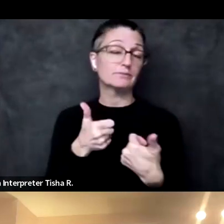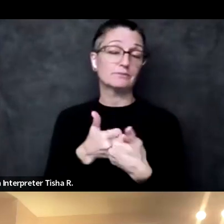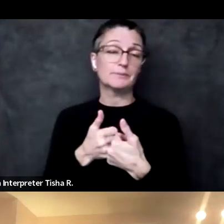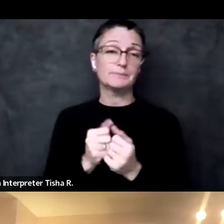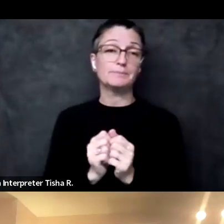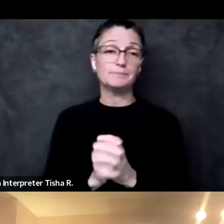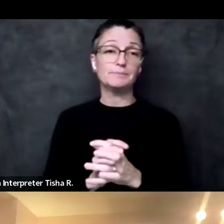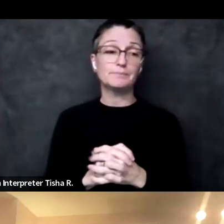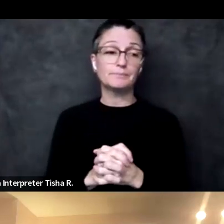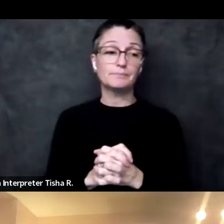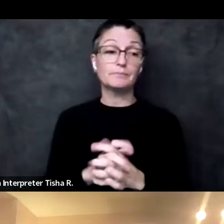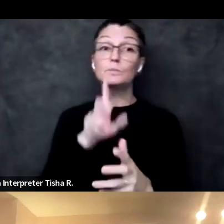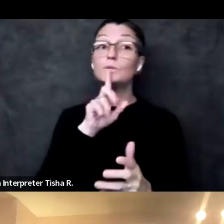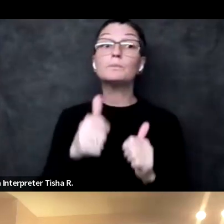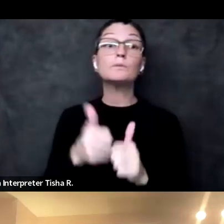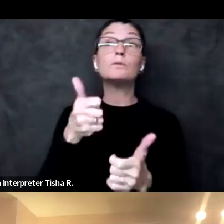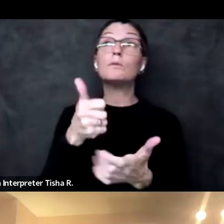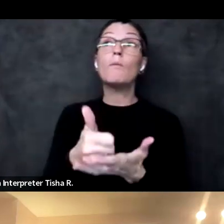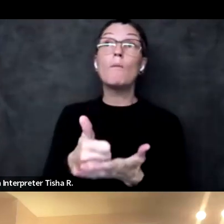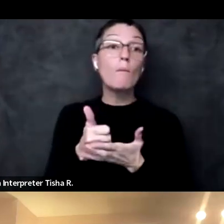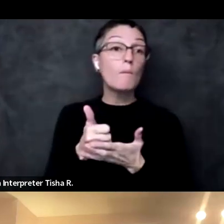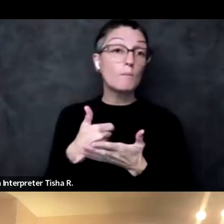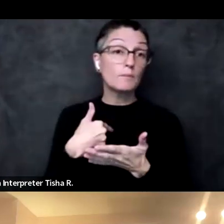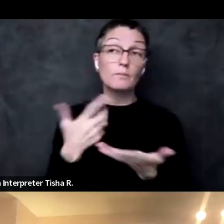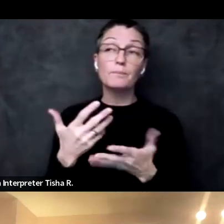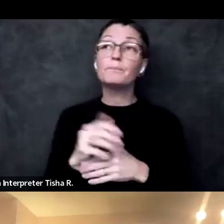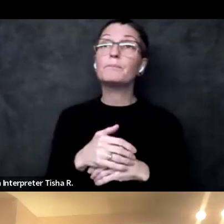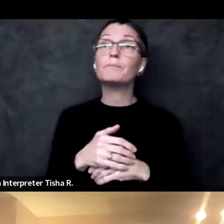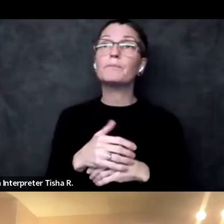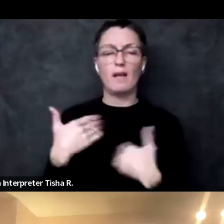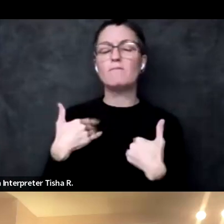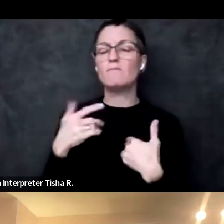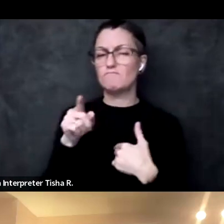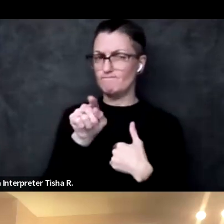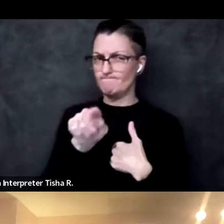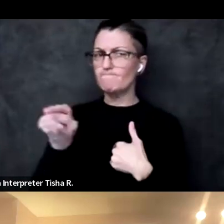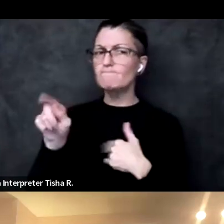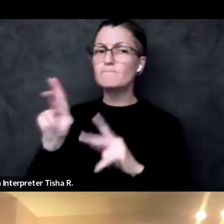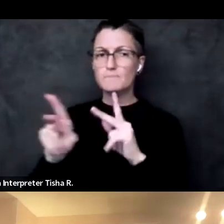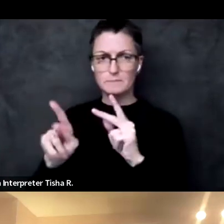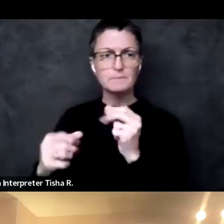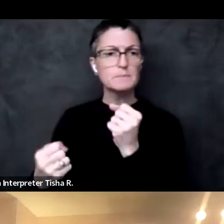the most was having a support system. I think, to, to a support system